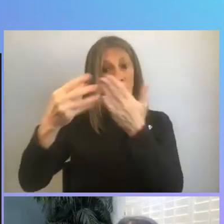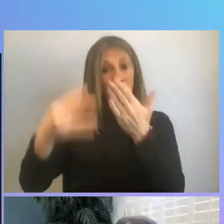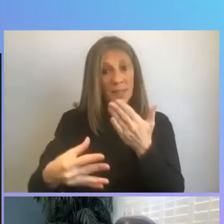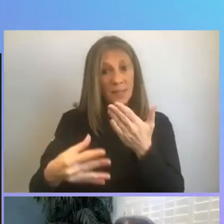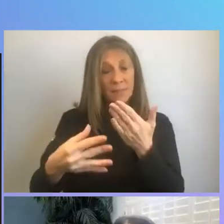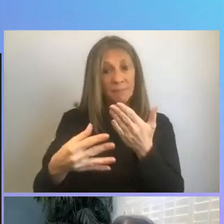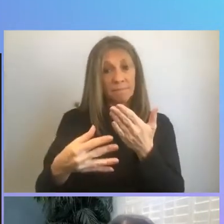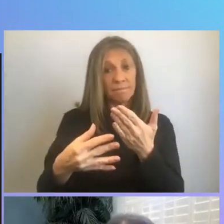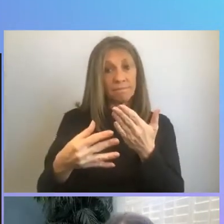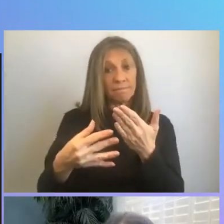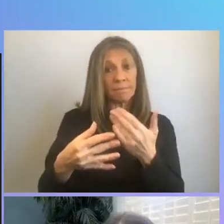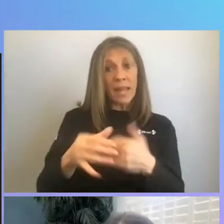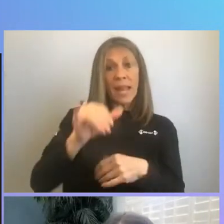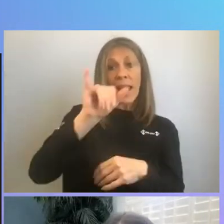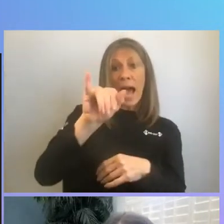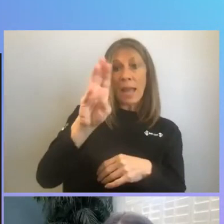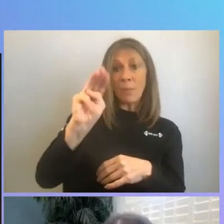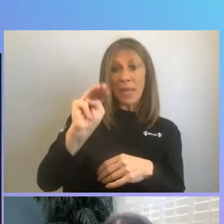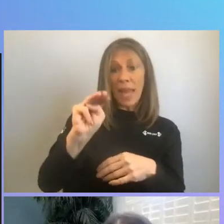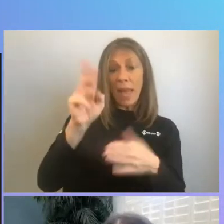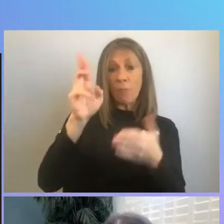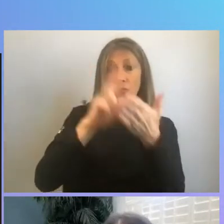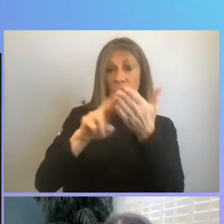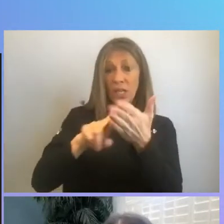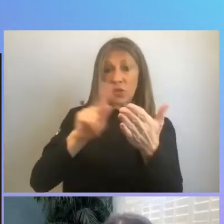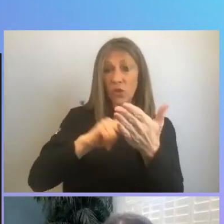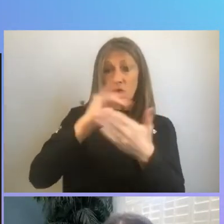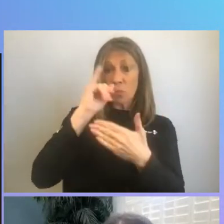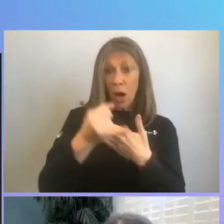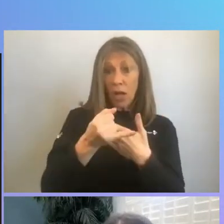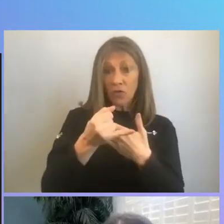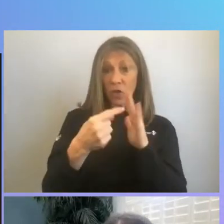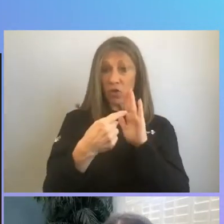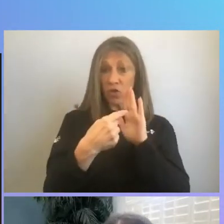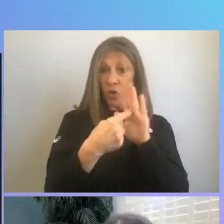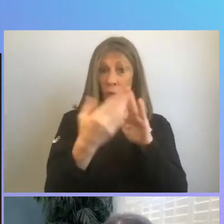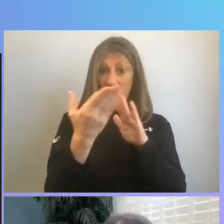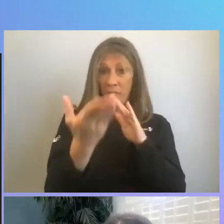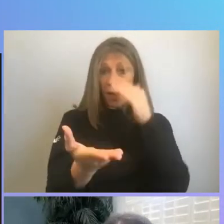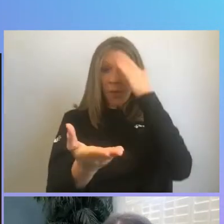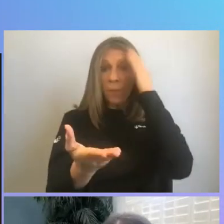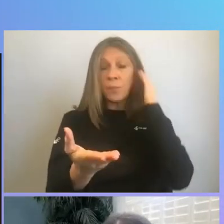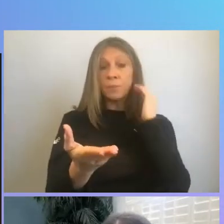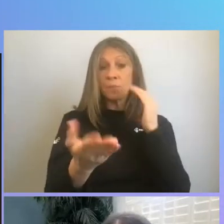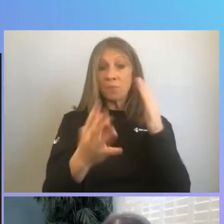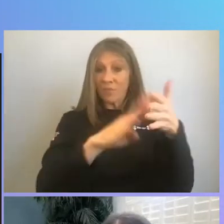um, by an IBM research project. So showing on screen is a chart